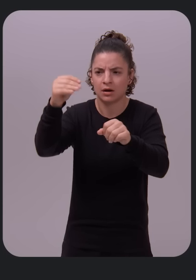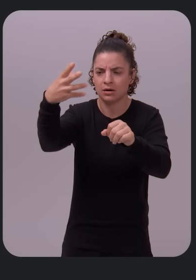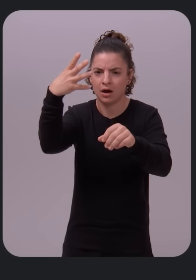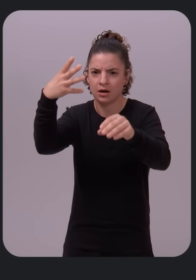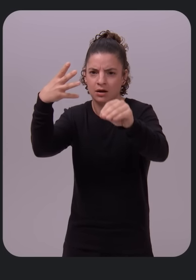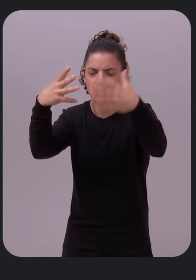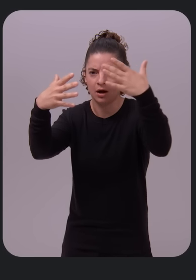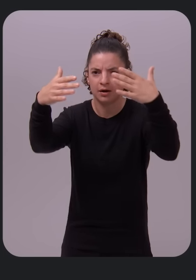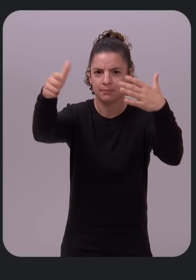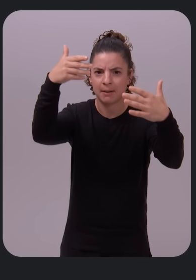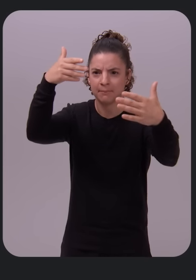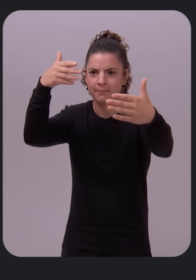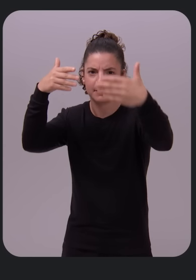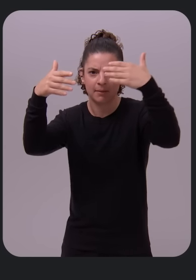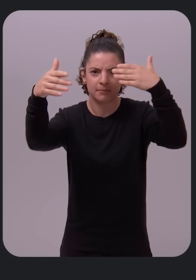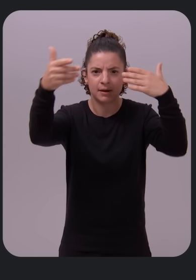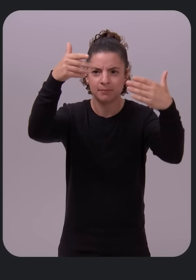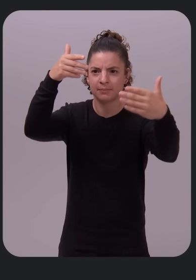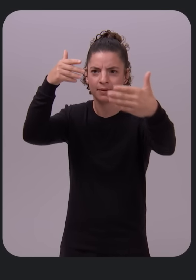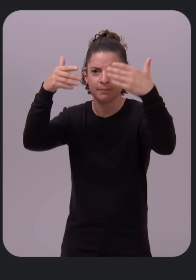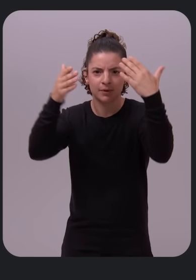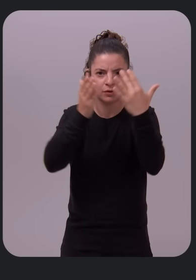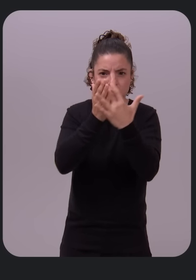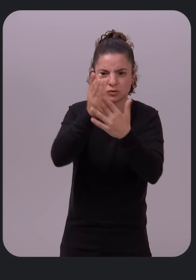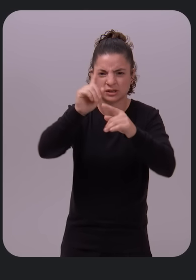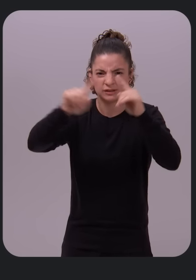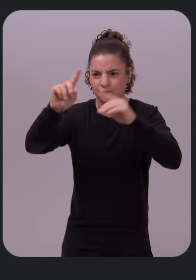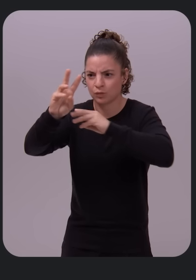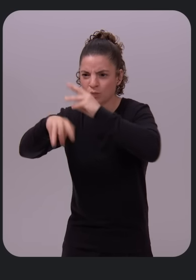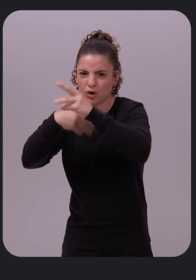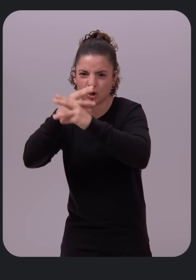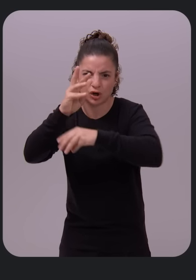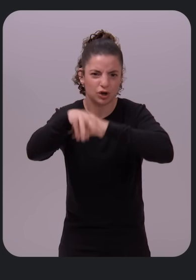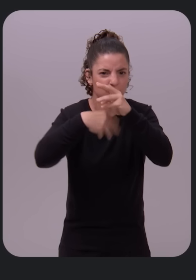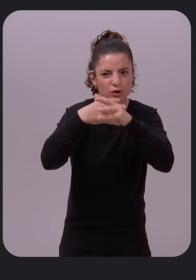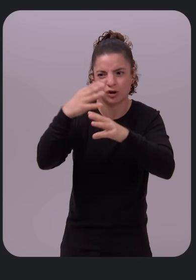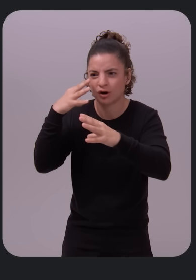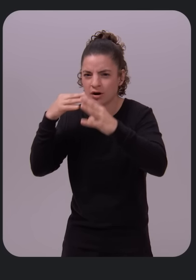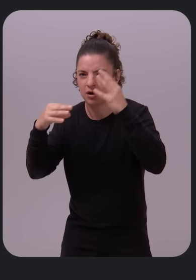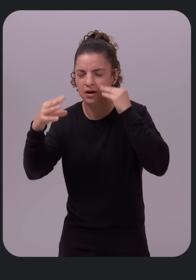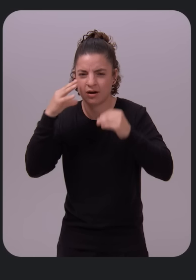almost like I'm traveling through dimensions. I'm looking down at myself and my characters